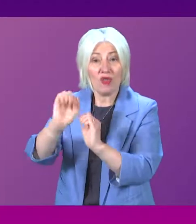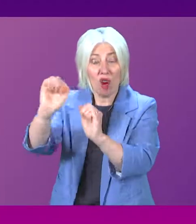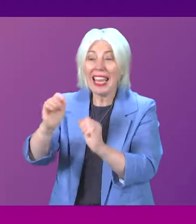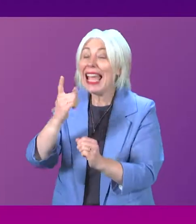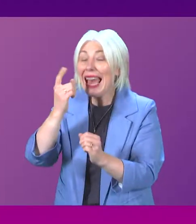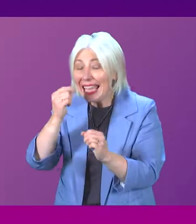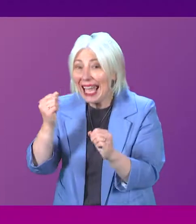approach.